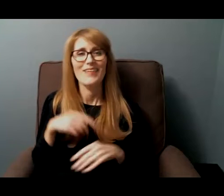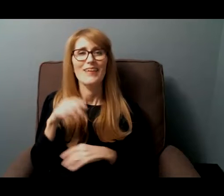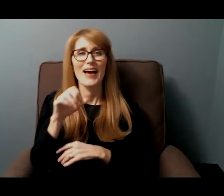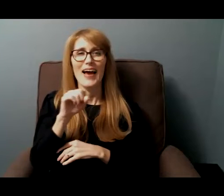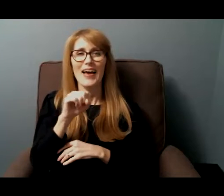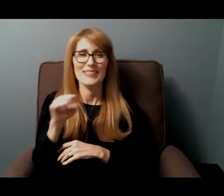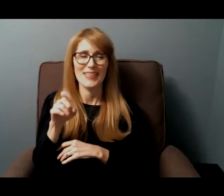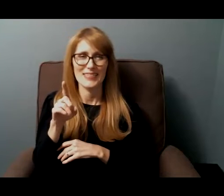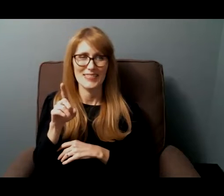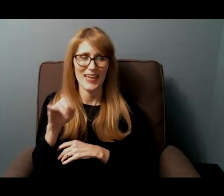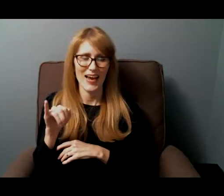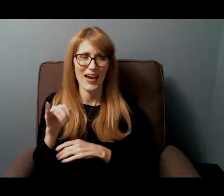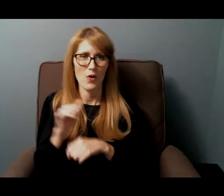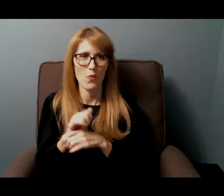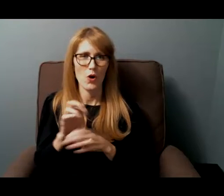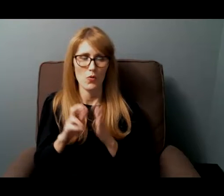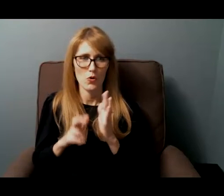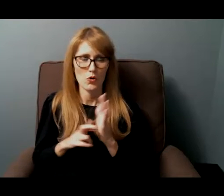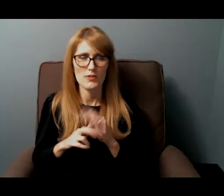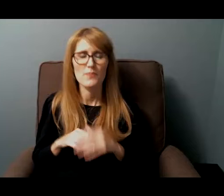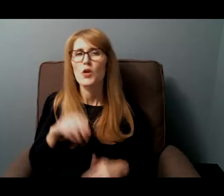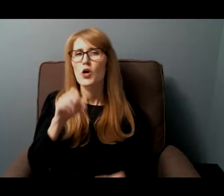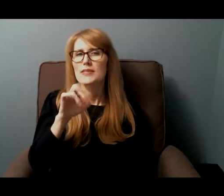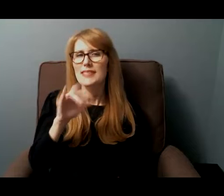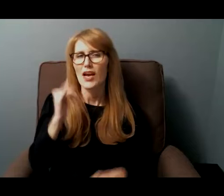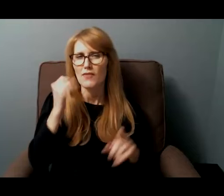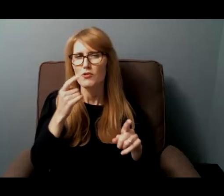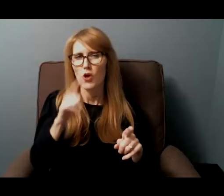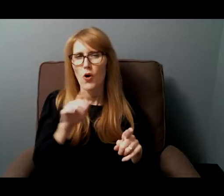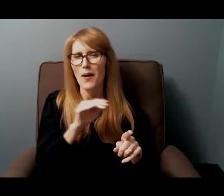if you wouldn't mind popping a Chat into the Chat box, popping a link to that particular